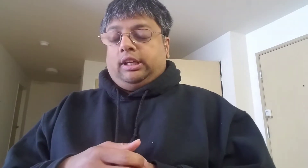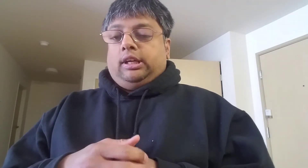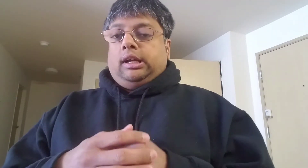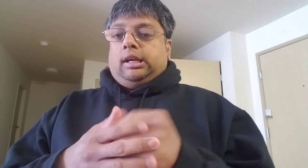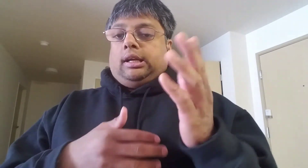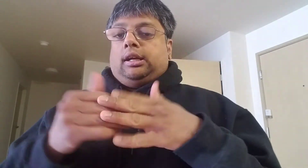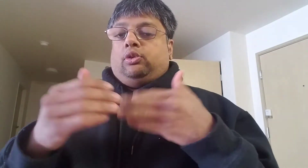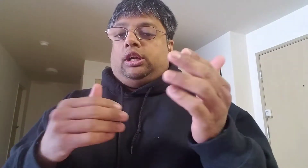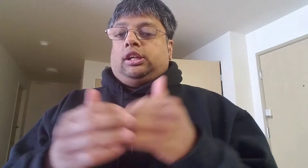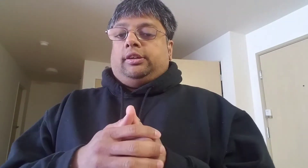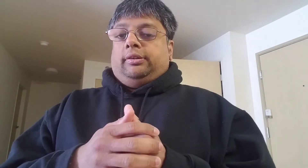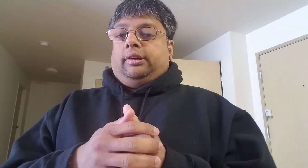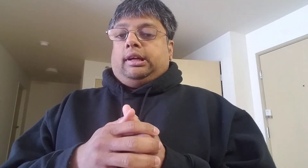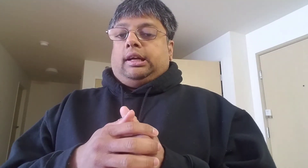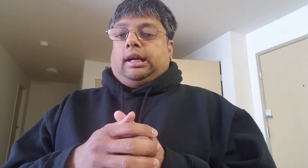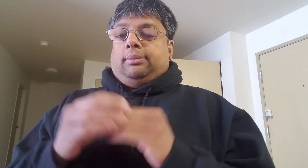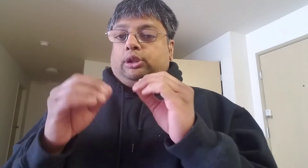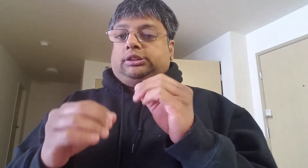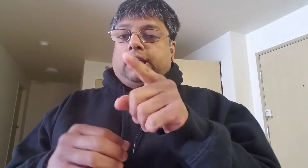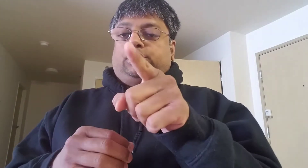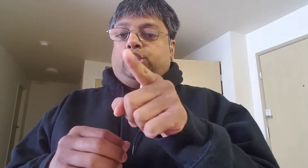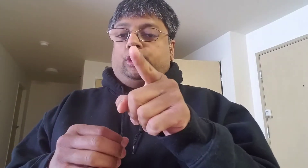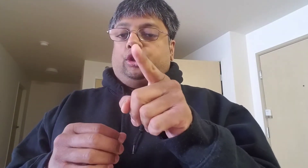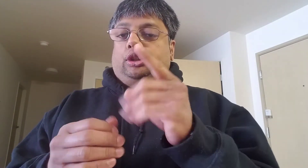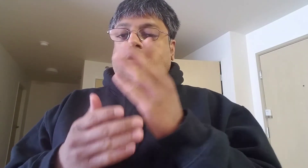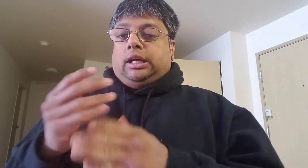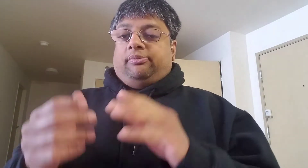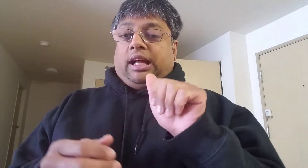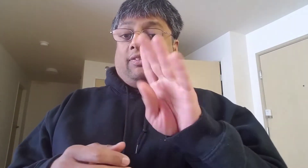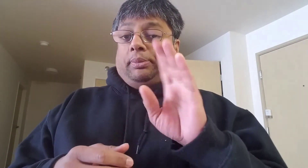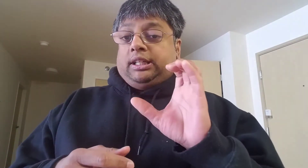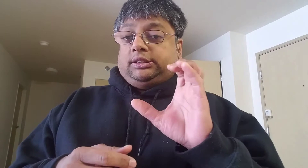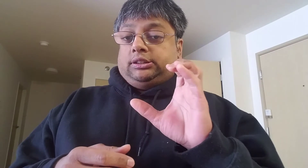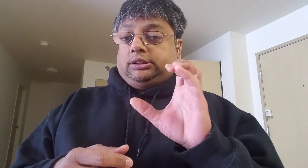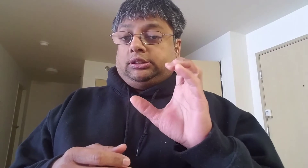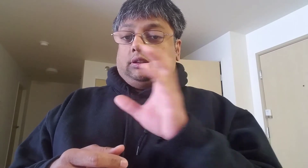Anyway... I'm going to teach you some ABC's (alphabets) and